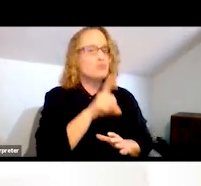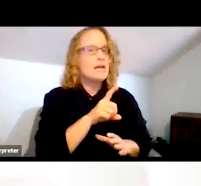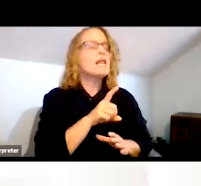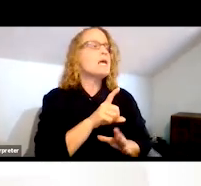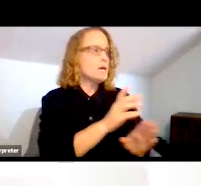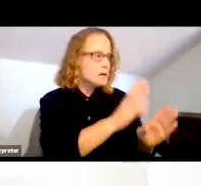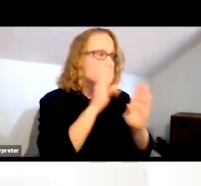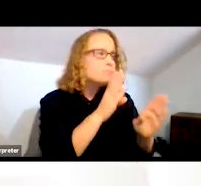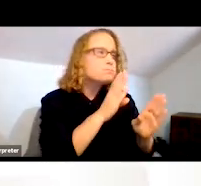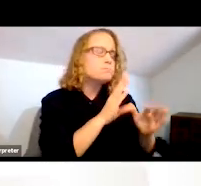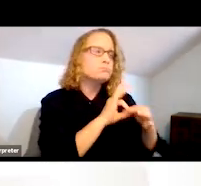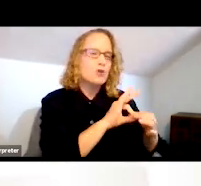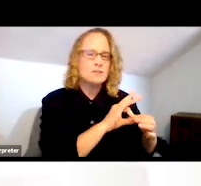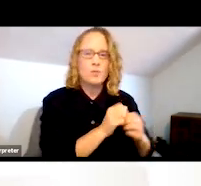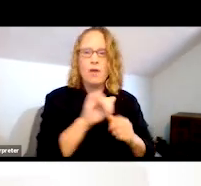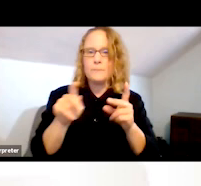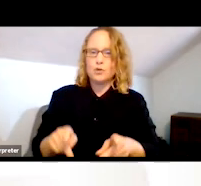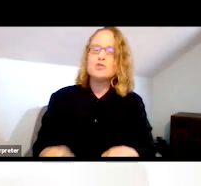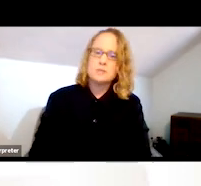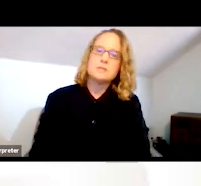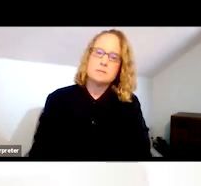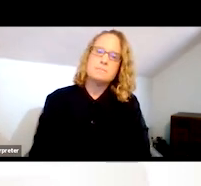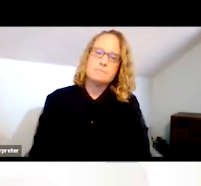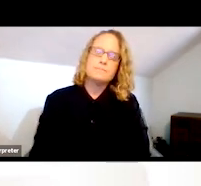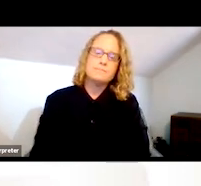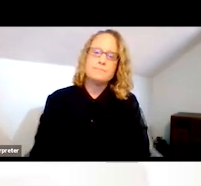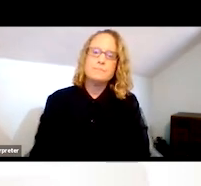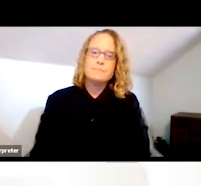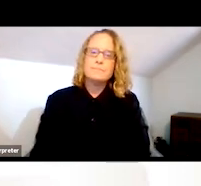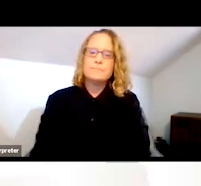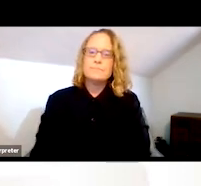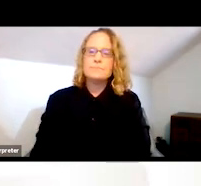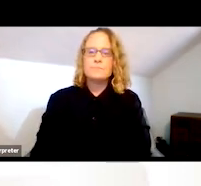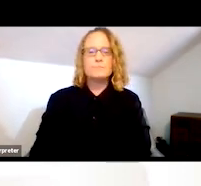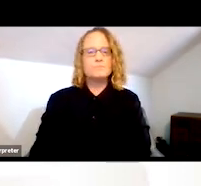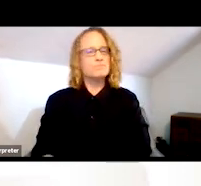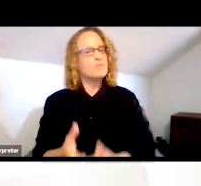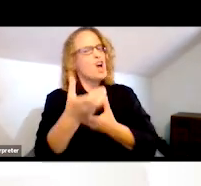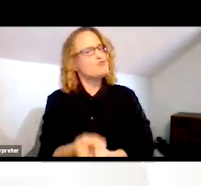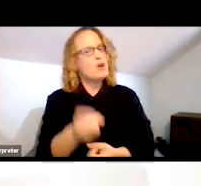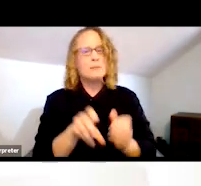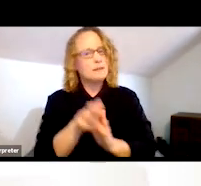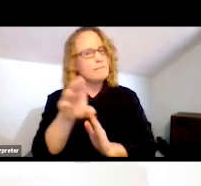or my cell phone's not on silent, and it's pinging over there or something, but I've learned for myself, personally,